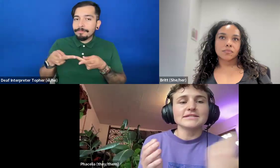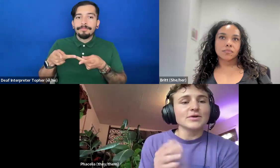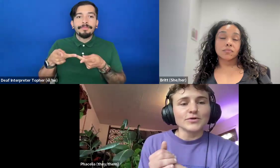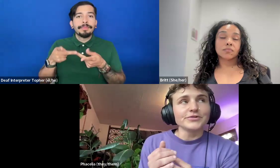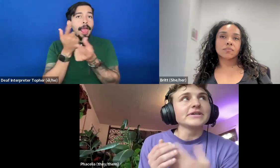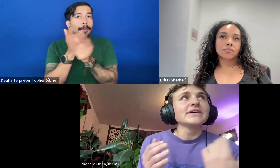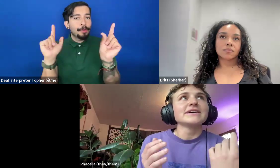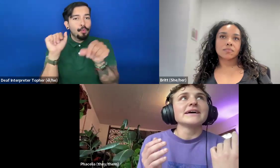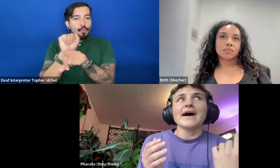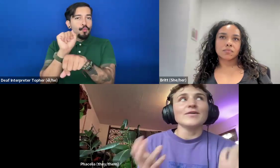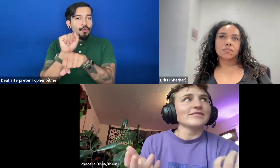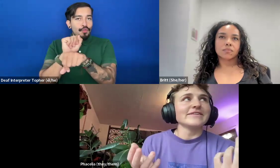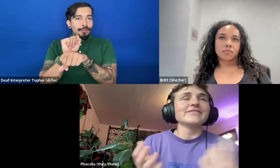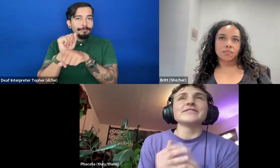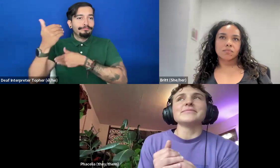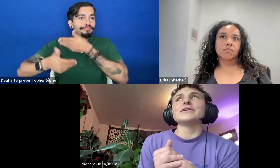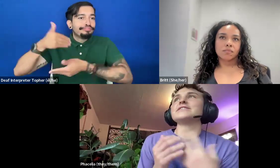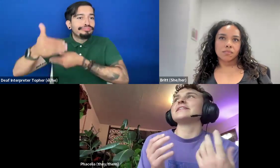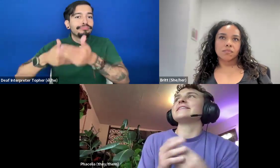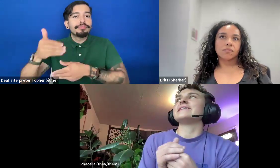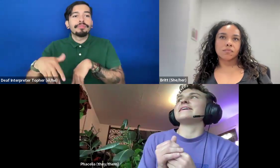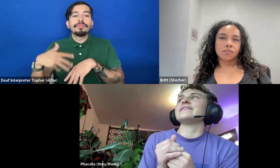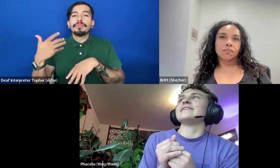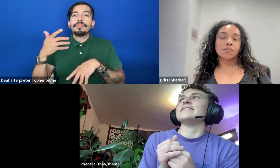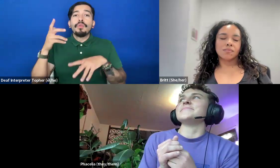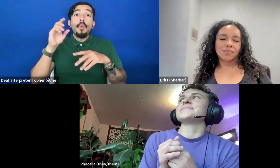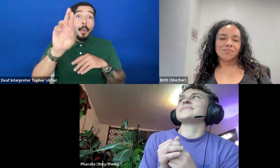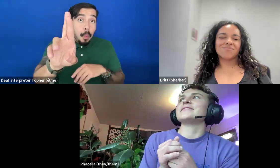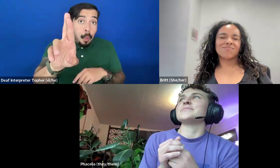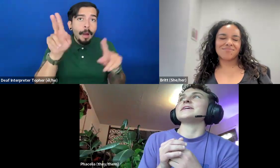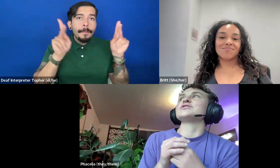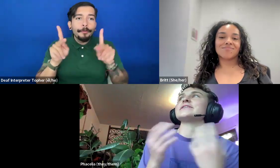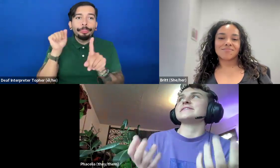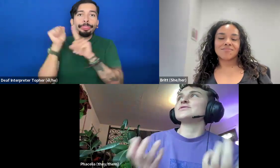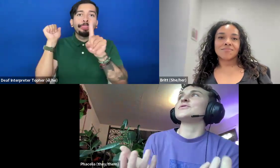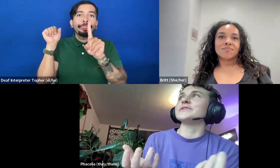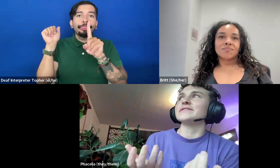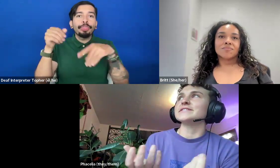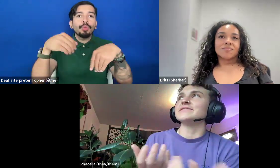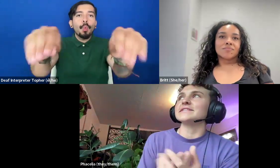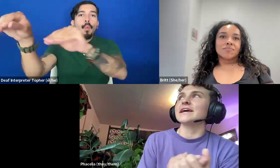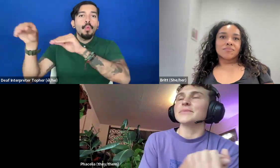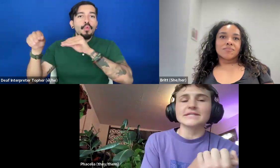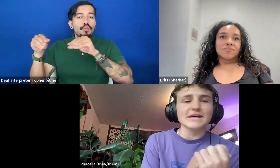and sold out of liberation. Like they, um, they're being tricked and told what they're receiving is care,